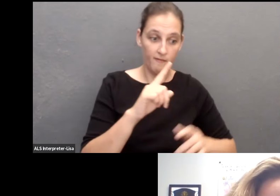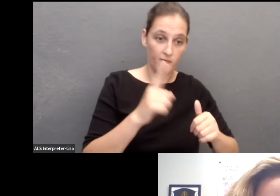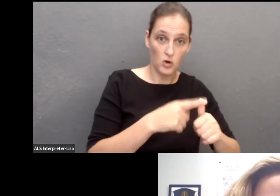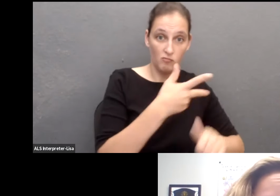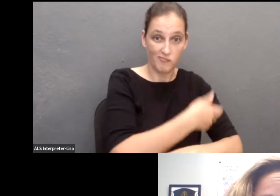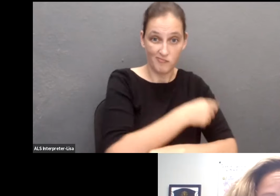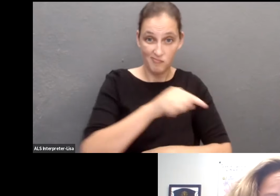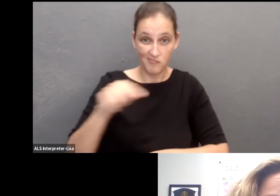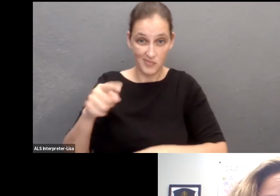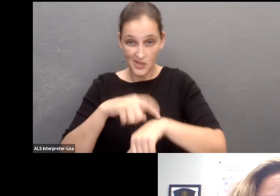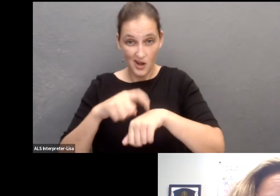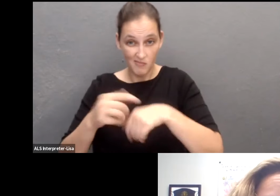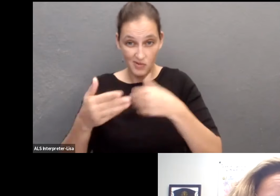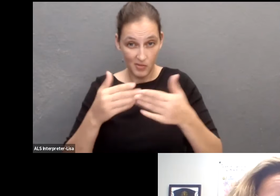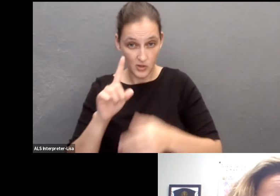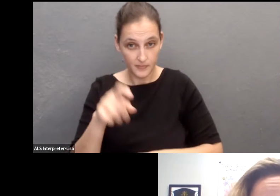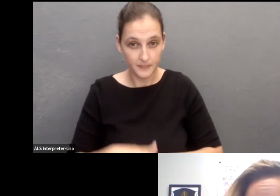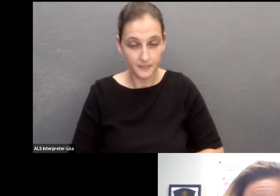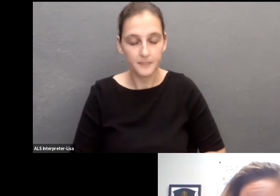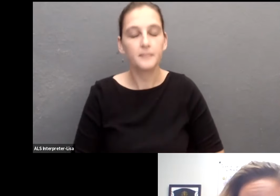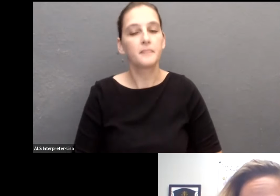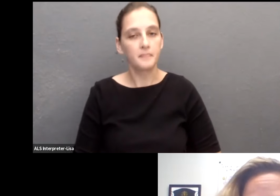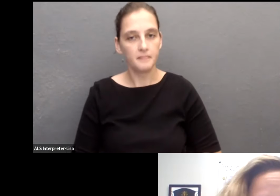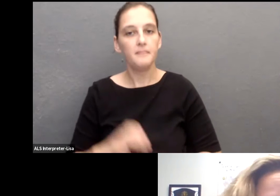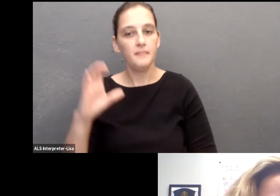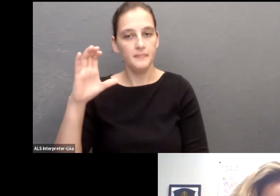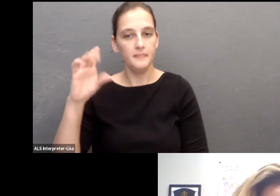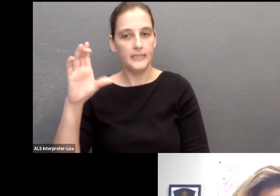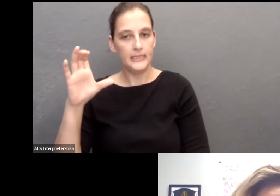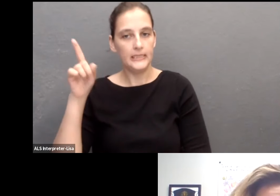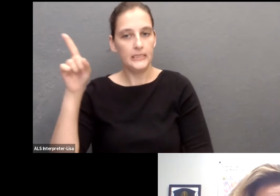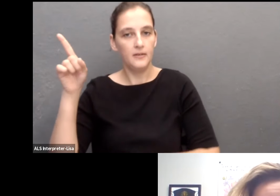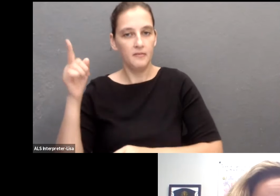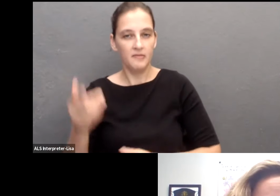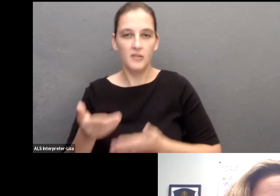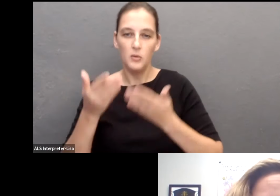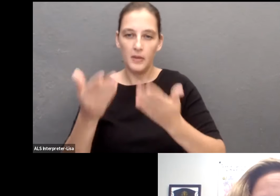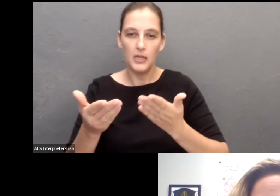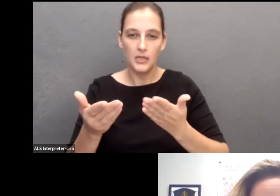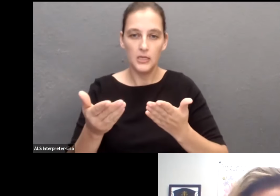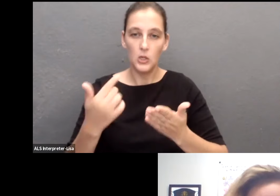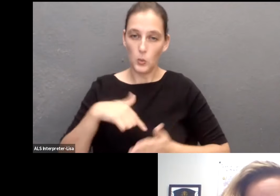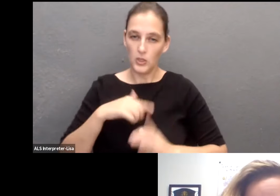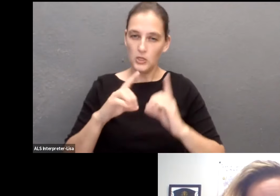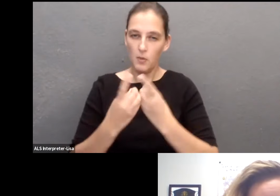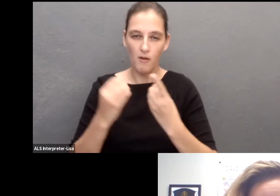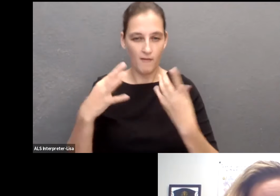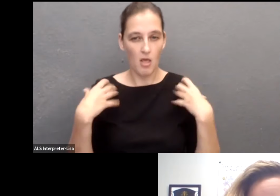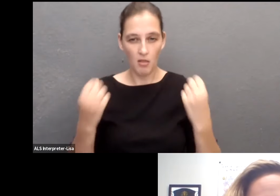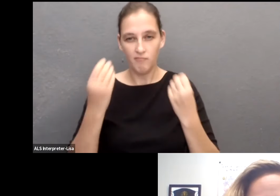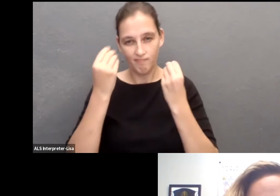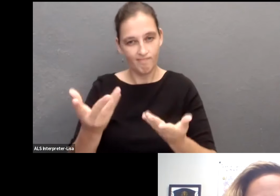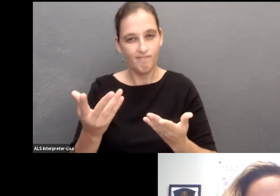it matter. Dr. Weaver: So we, the CDC has come out and we recommend strongly from the Department of Health just go ahead and get them down at the same time